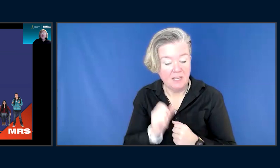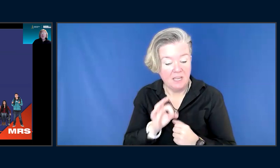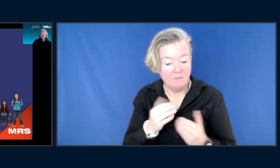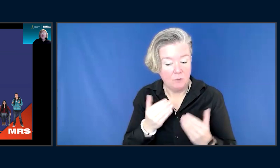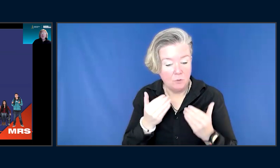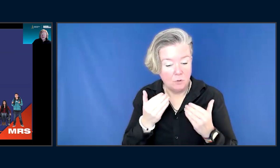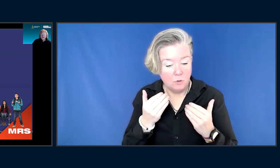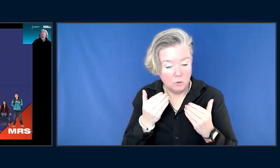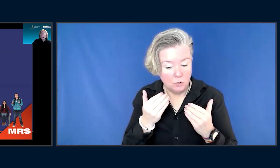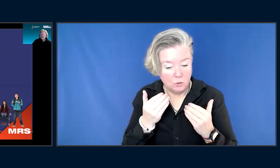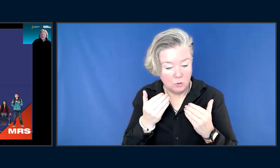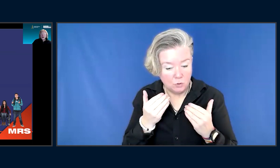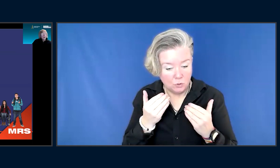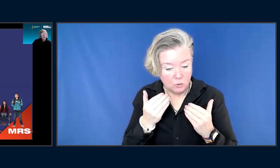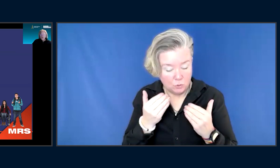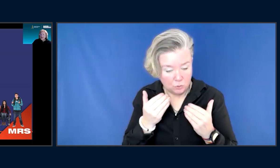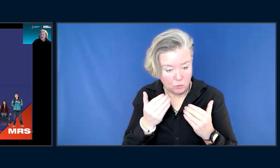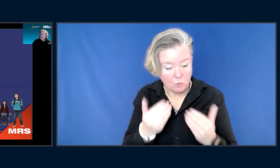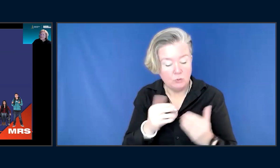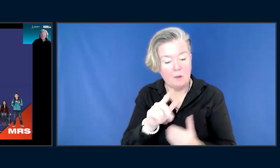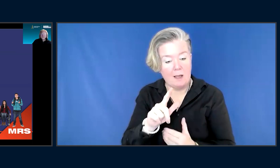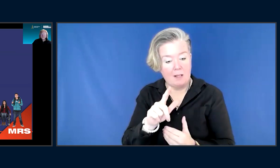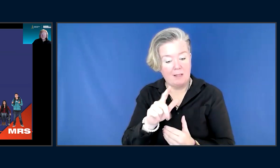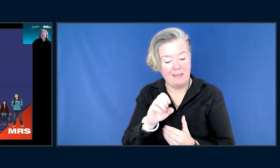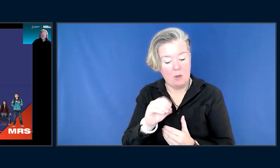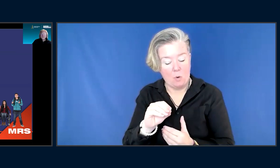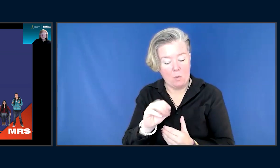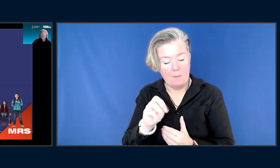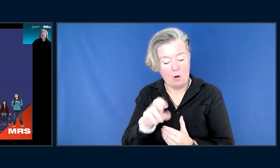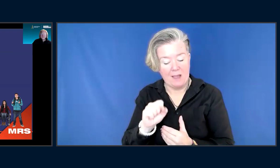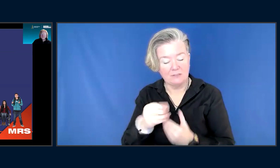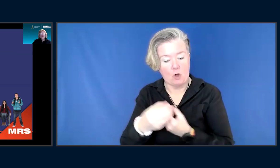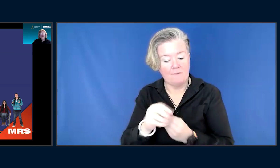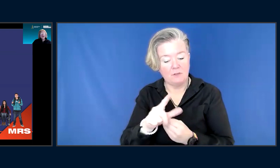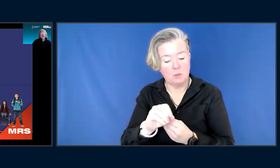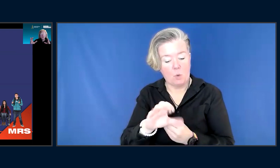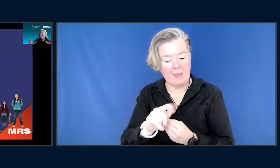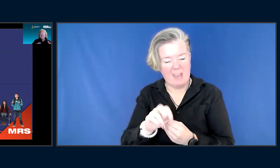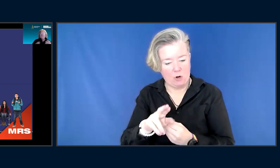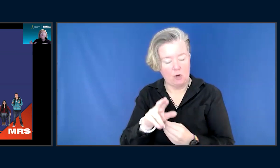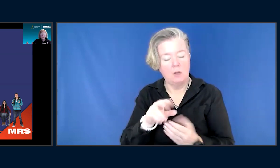Now, if you go to the LEO-MRS Office Locator,